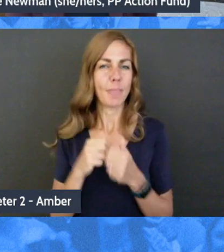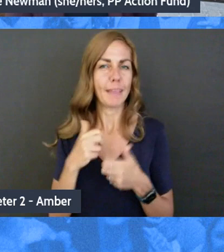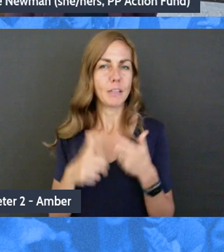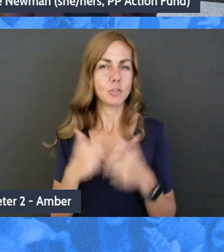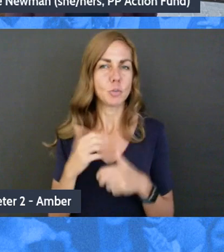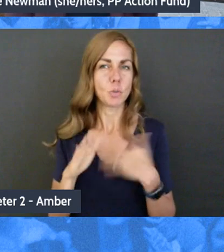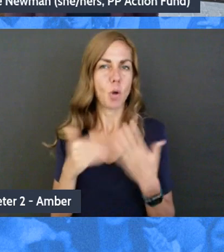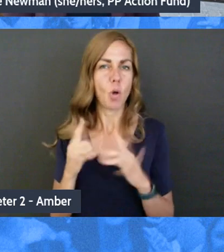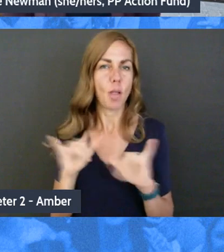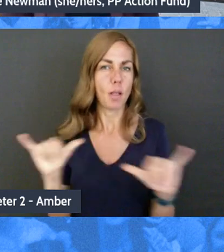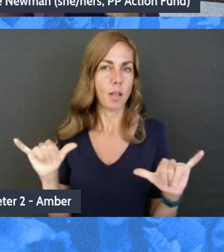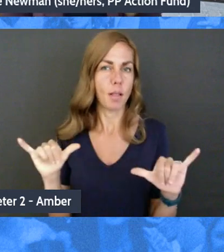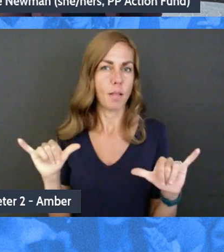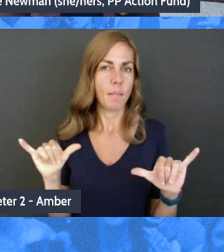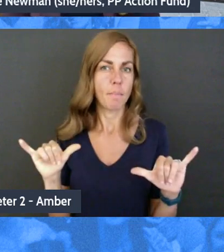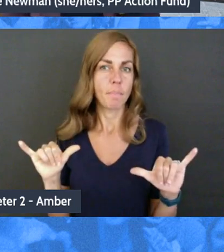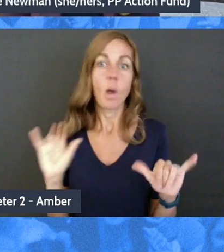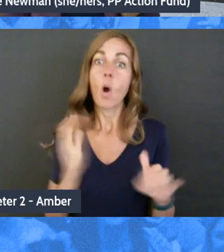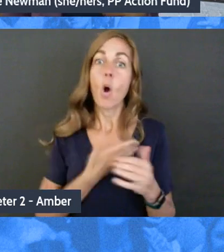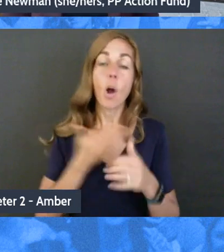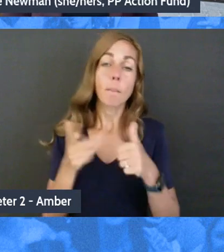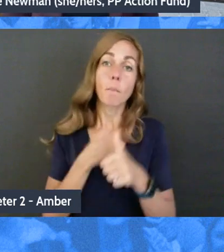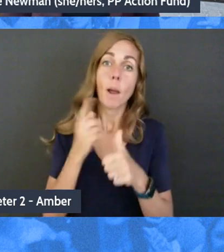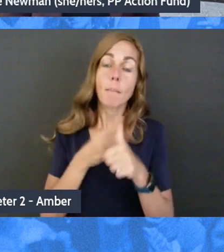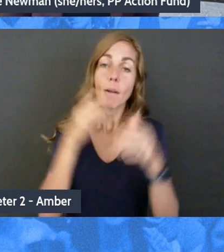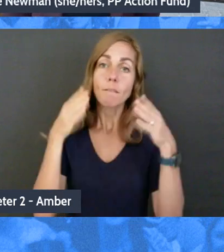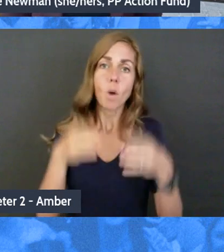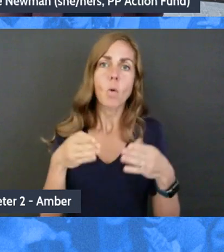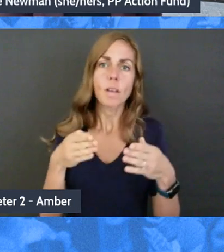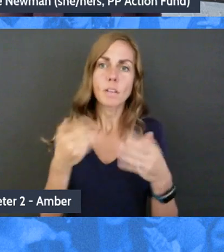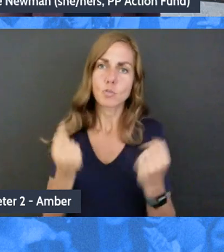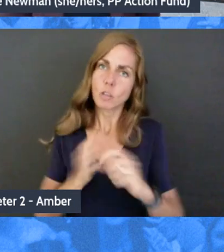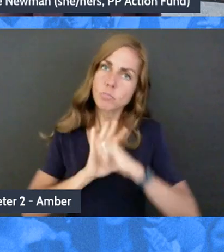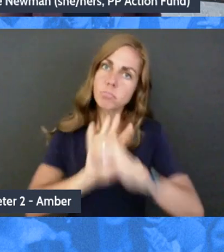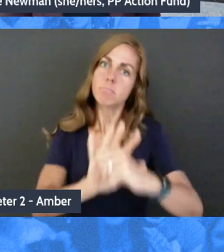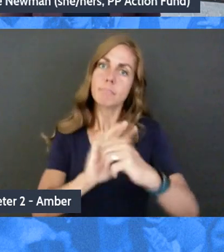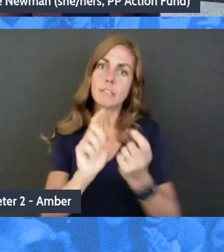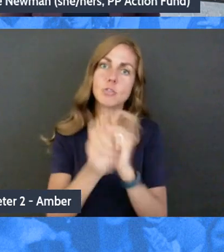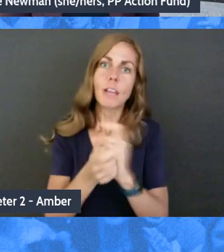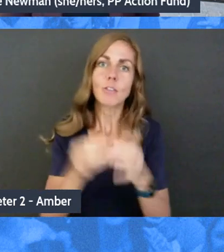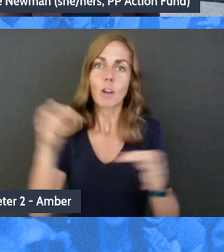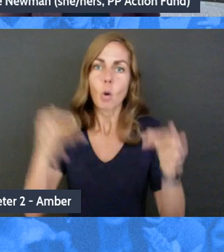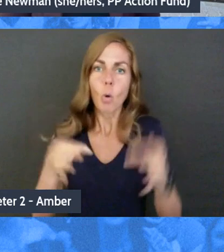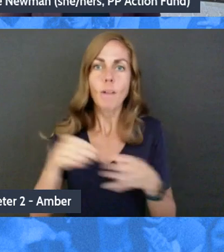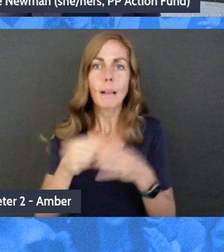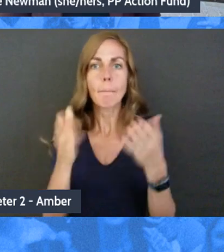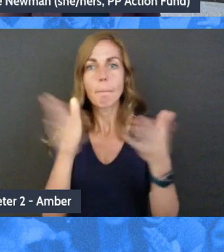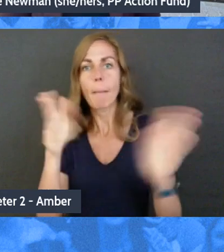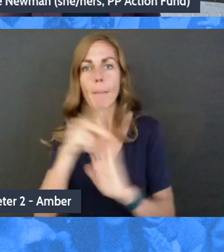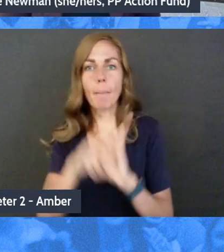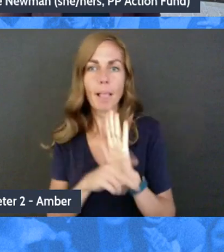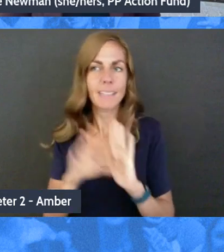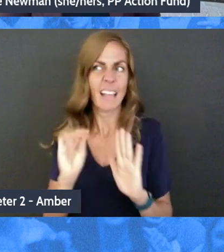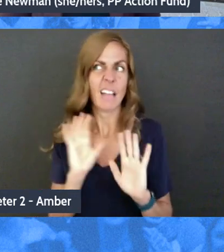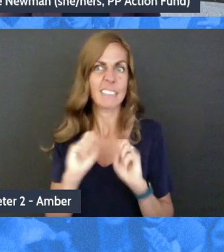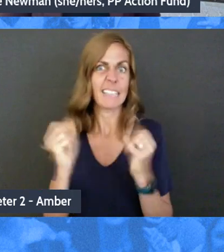And our primary focus is to drive change in the courts, in public policy and in our society or culture. And my side of the shop